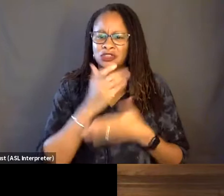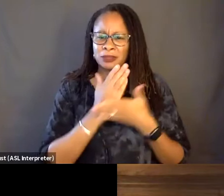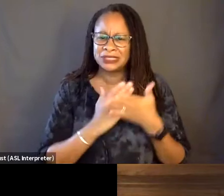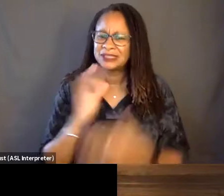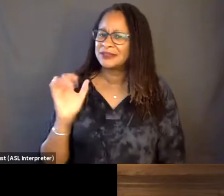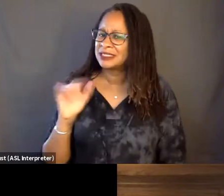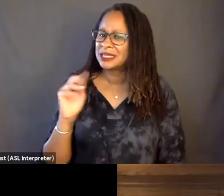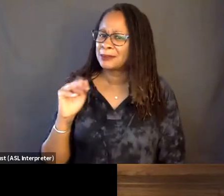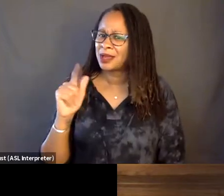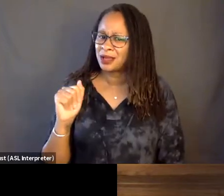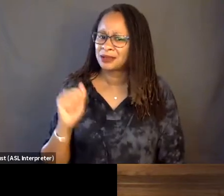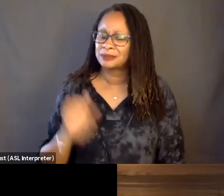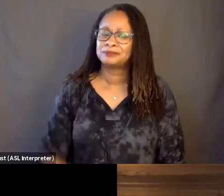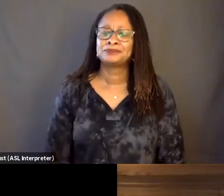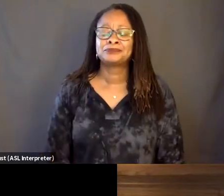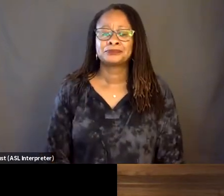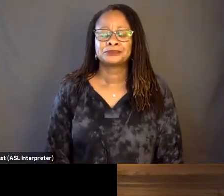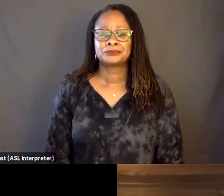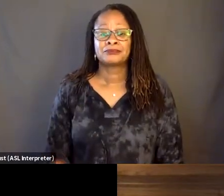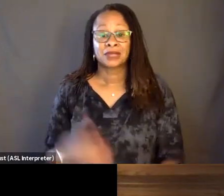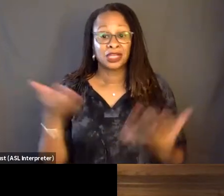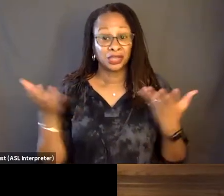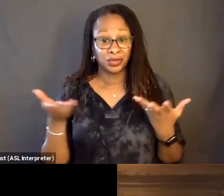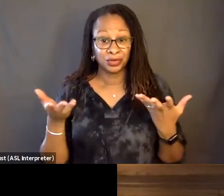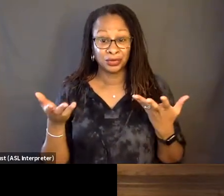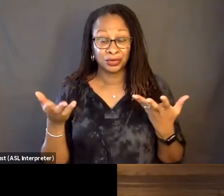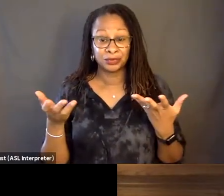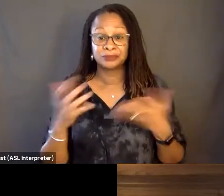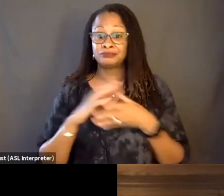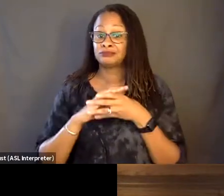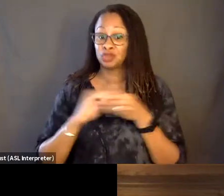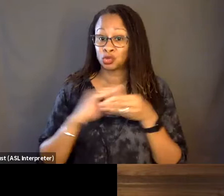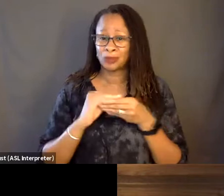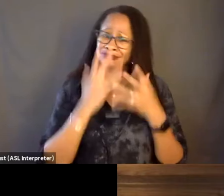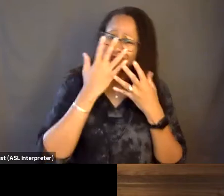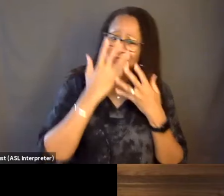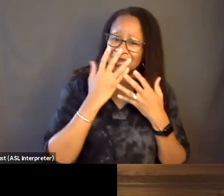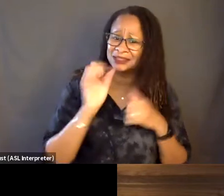And that in this case, the story is as sad as it is. It's a thriller.